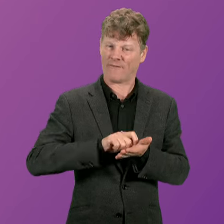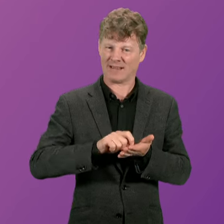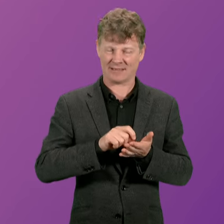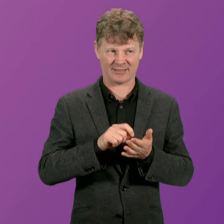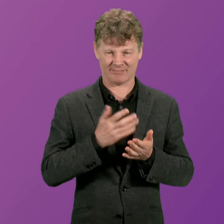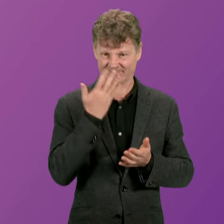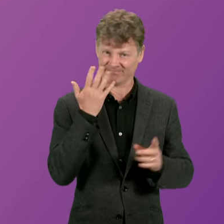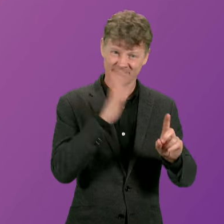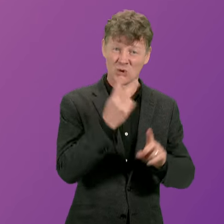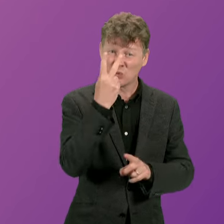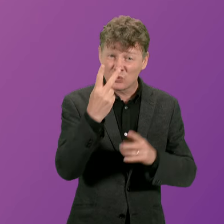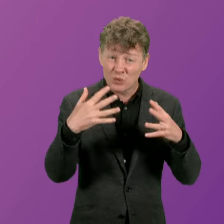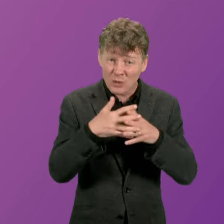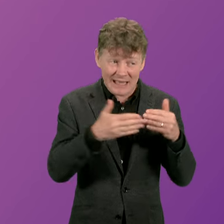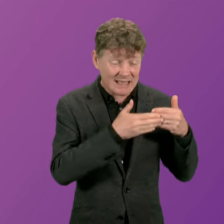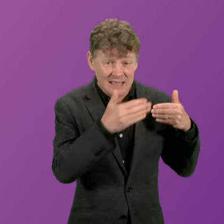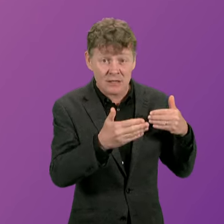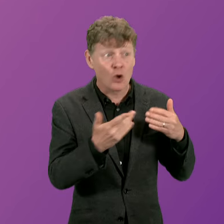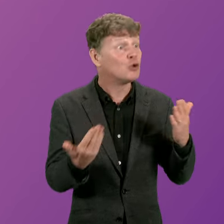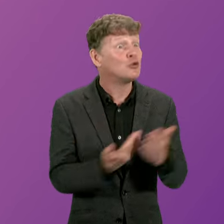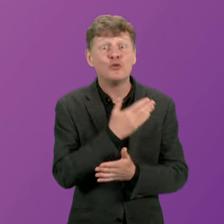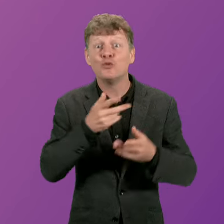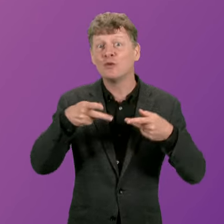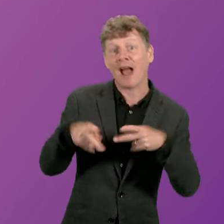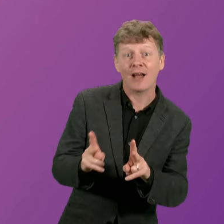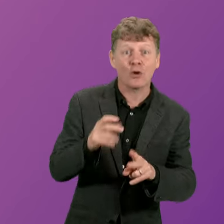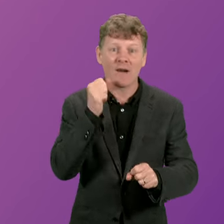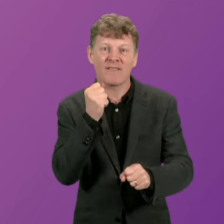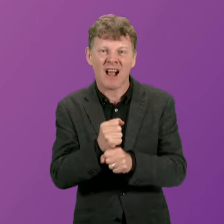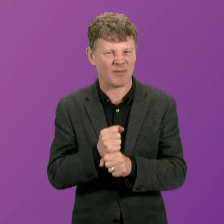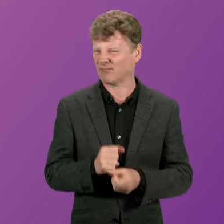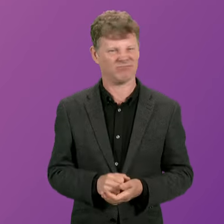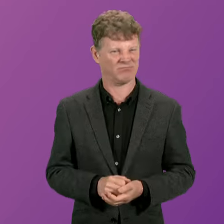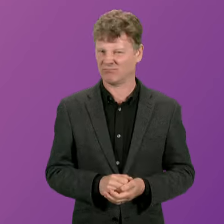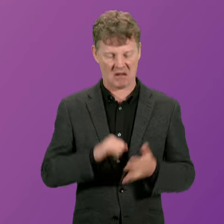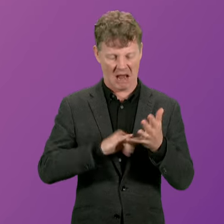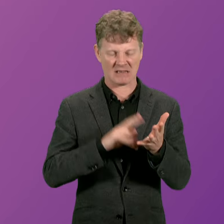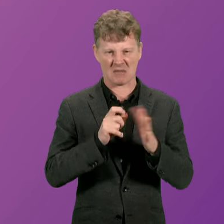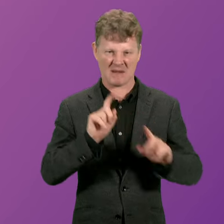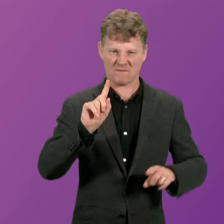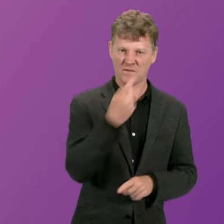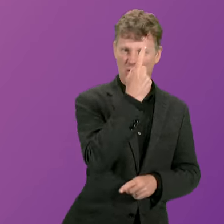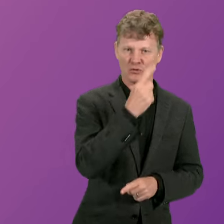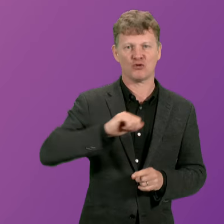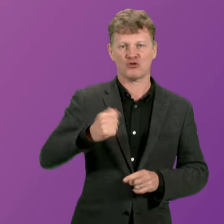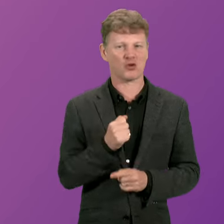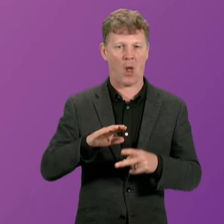and the pretence of a new kind of government is gone—party first, country second. He talked